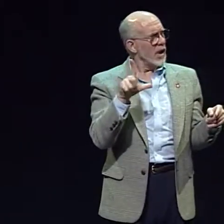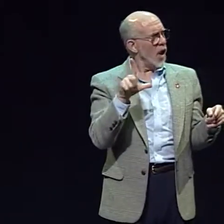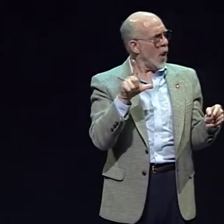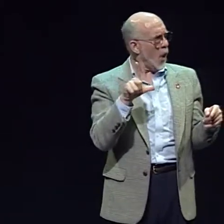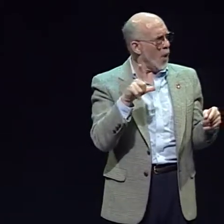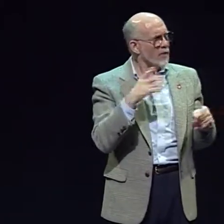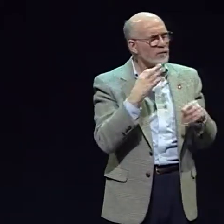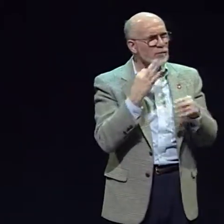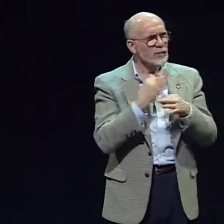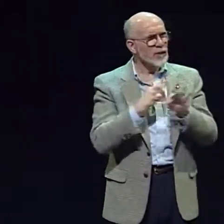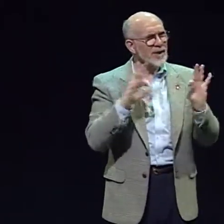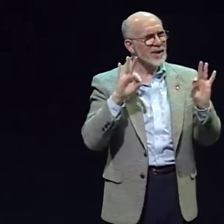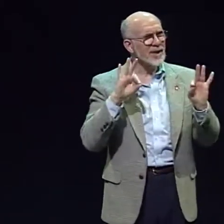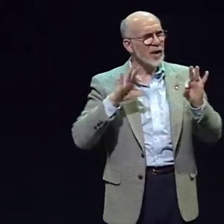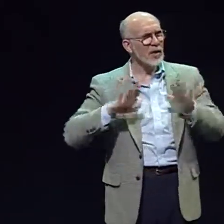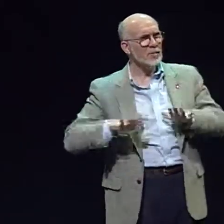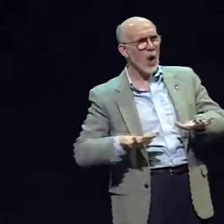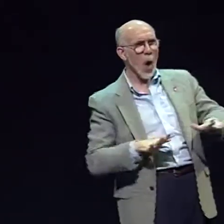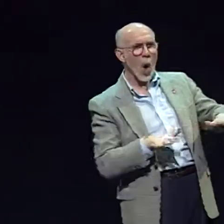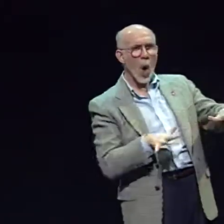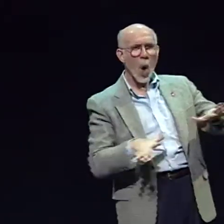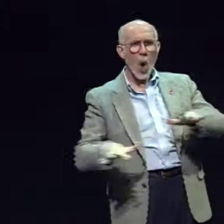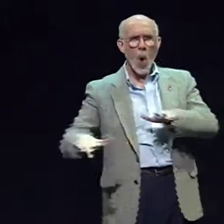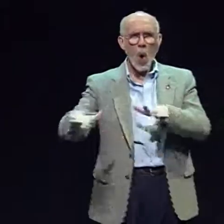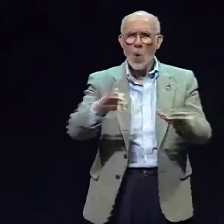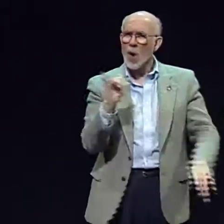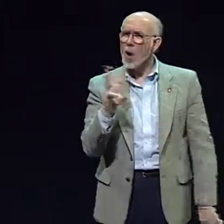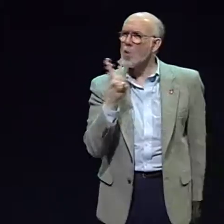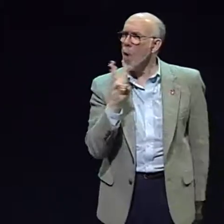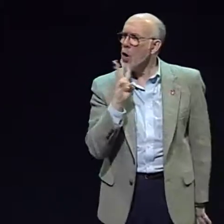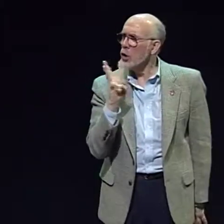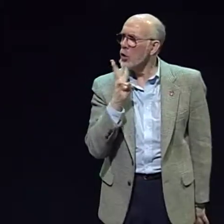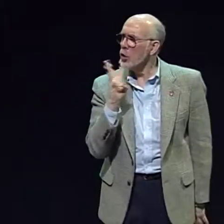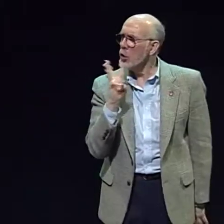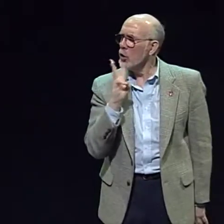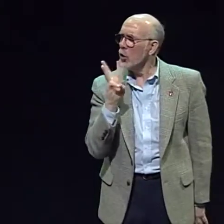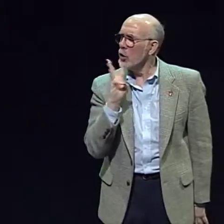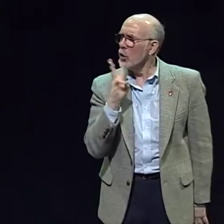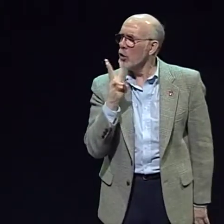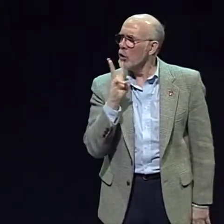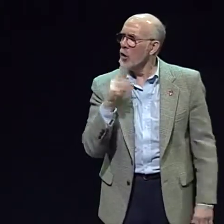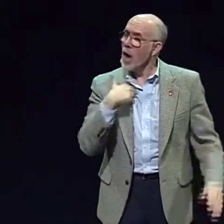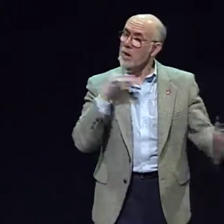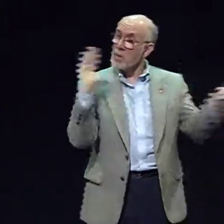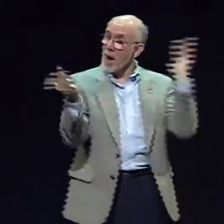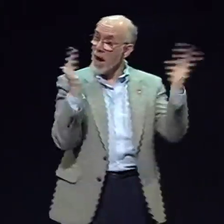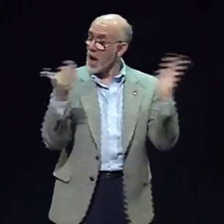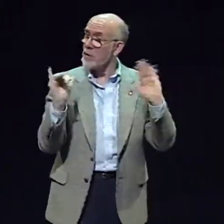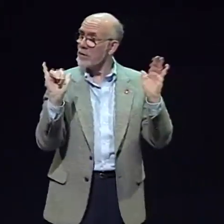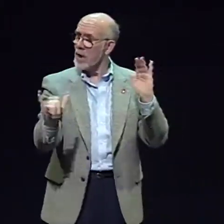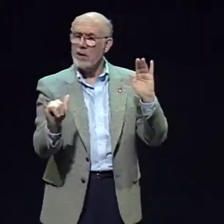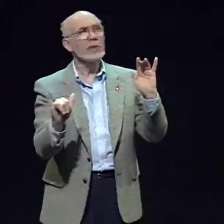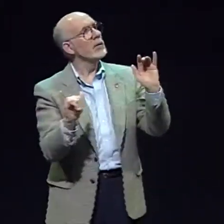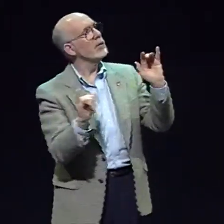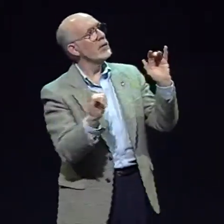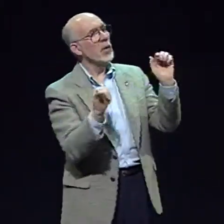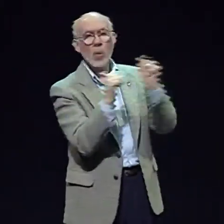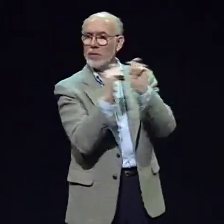ASL IS A FREE-FLOWING LANGUAGE JUST LIKE WATER.